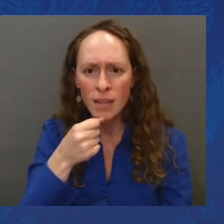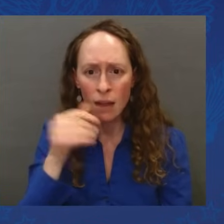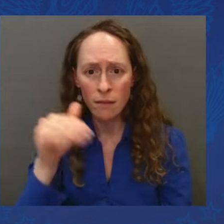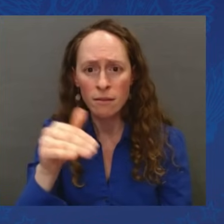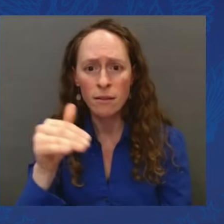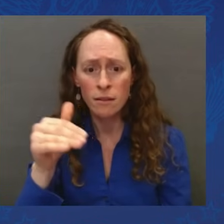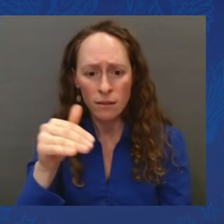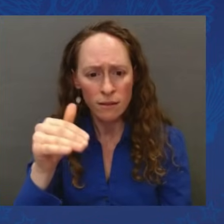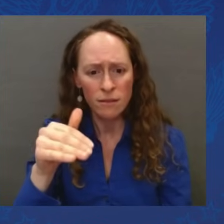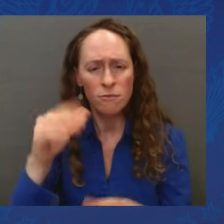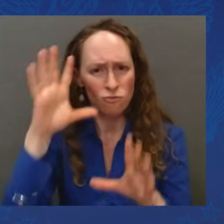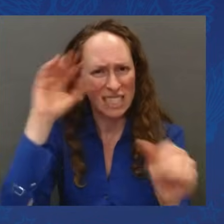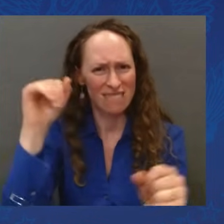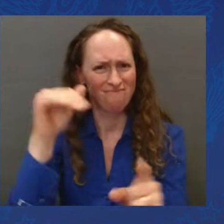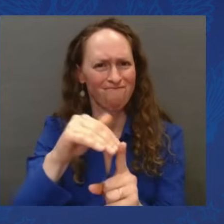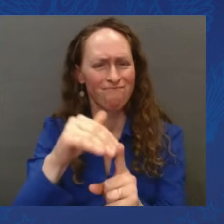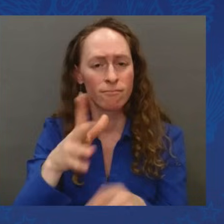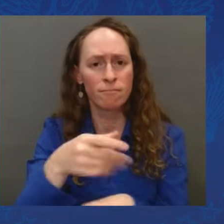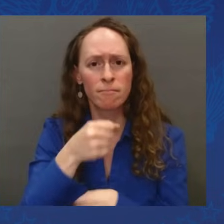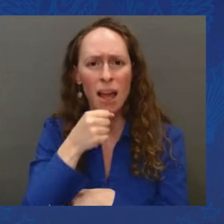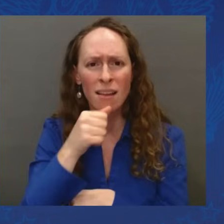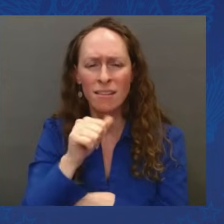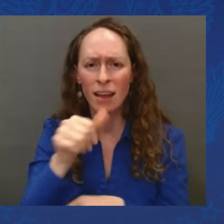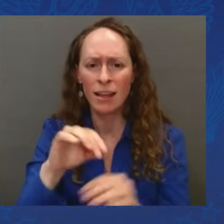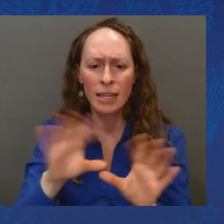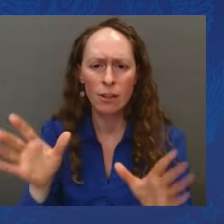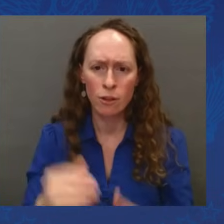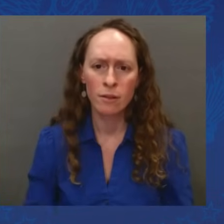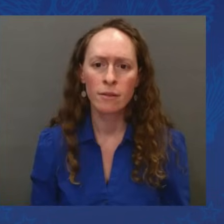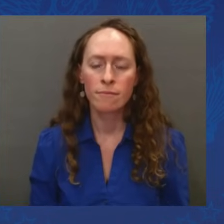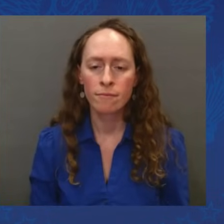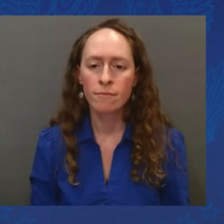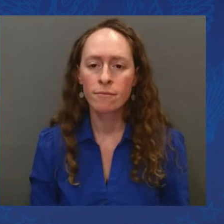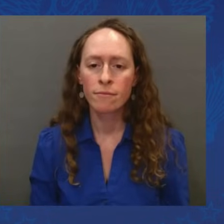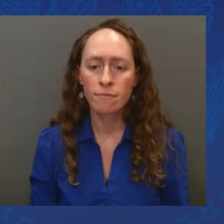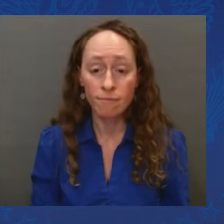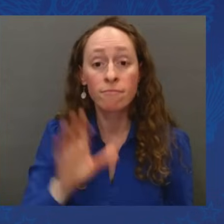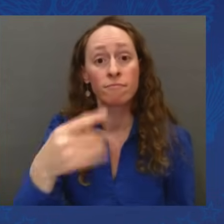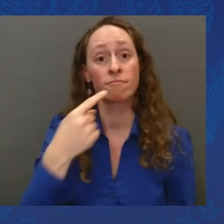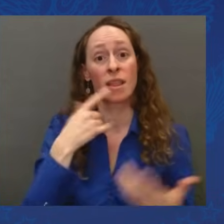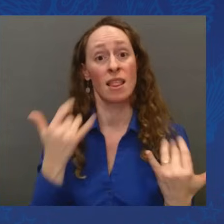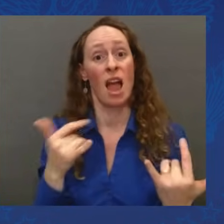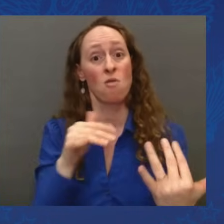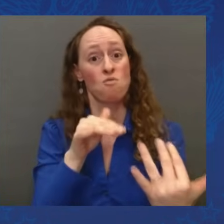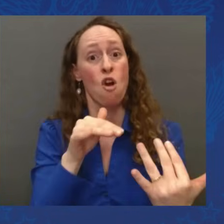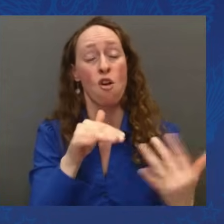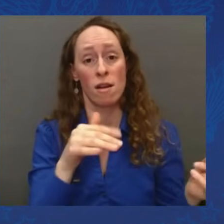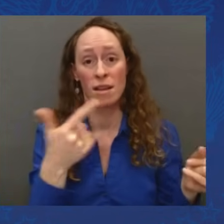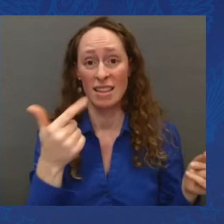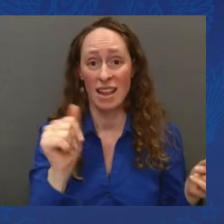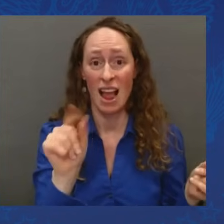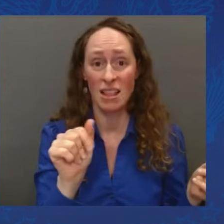The Press: Israel's war in Gaza has killed more than 11,000 Palestinians in just over a month and created a humanitarian disaster.